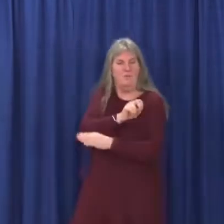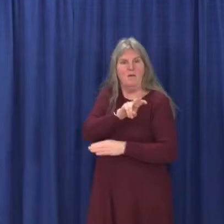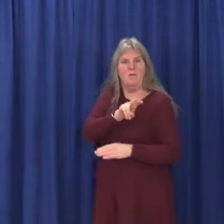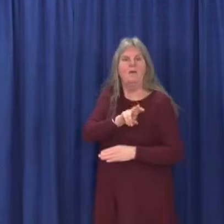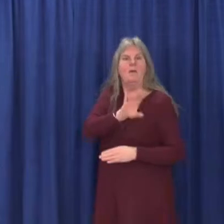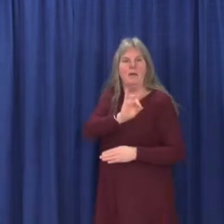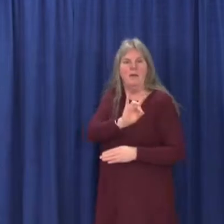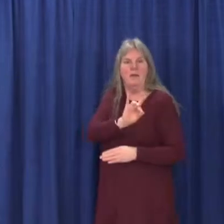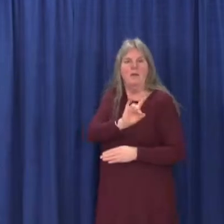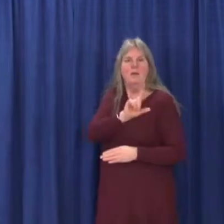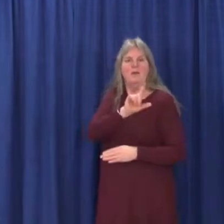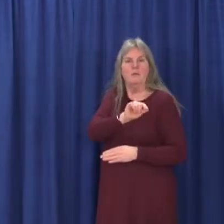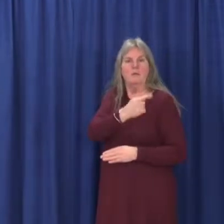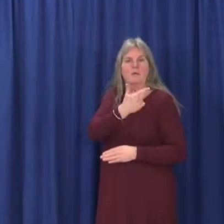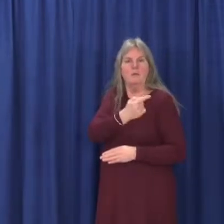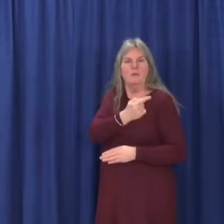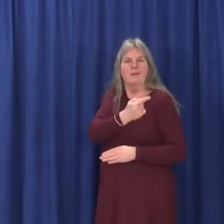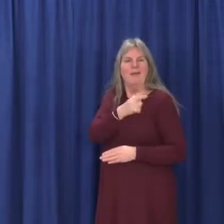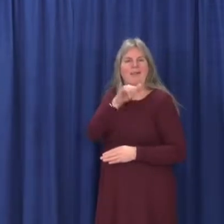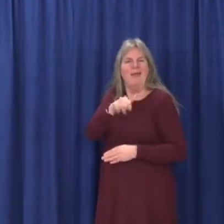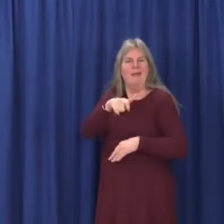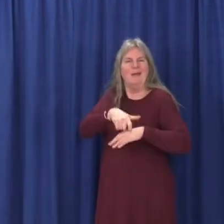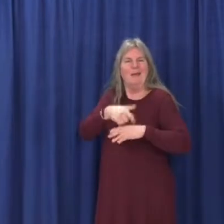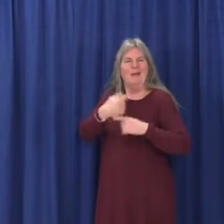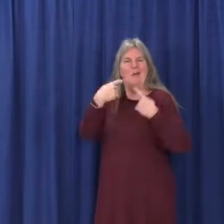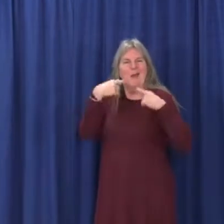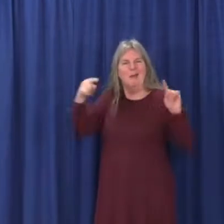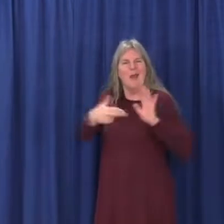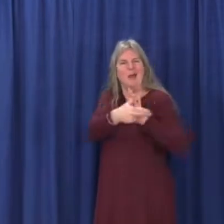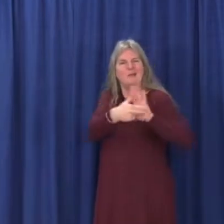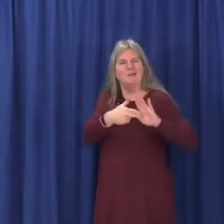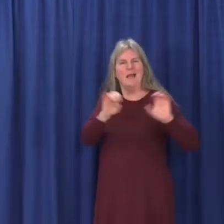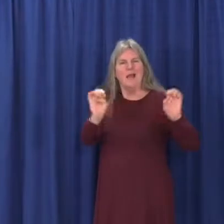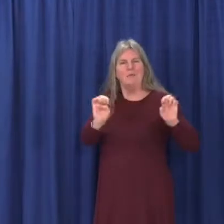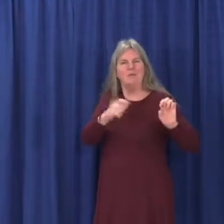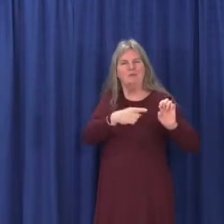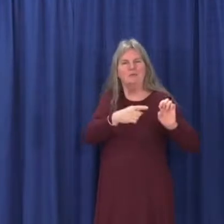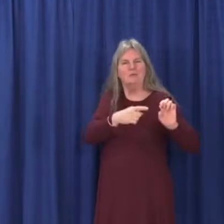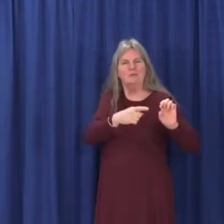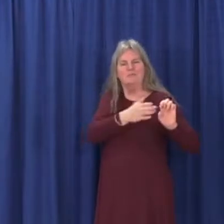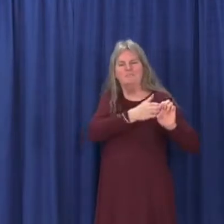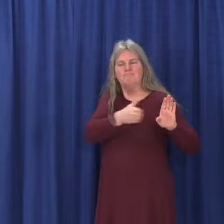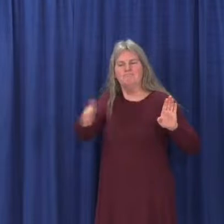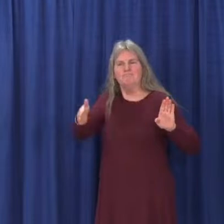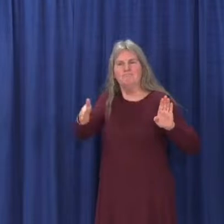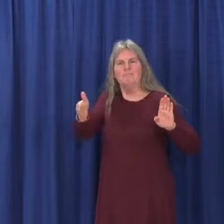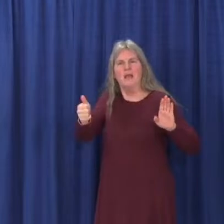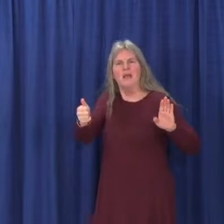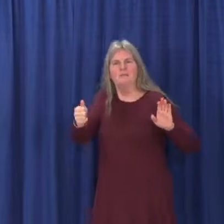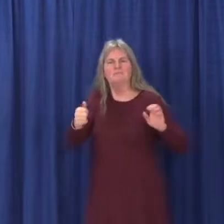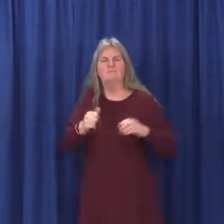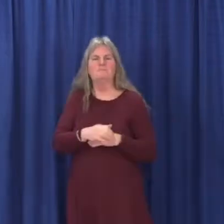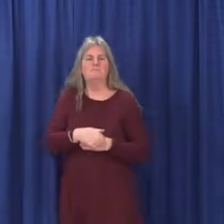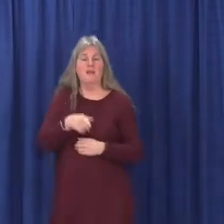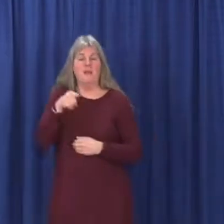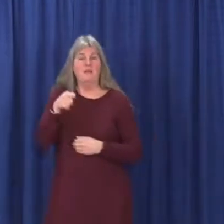when we declared the state of emergency that is in place-- still in place. To be eligible for this new stream, bars and restaurants